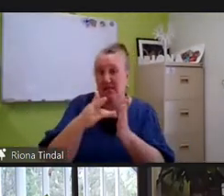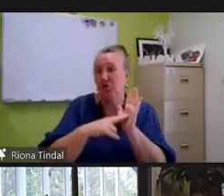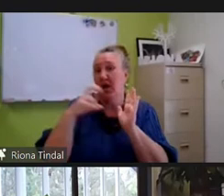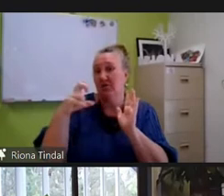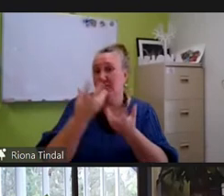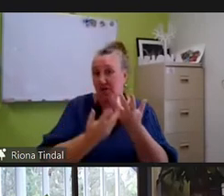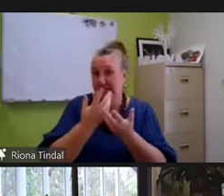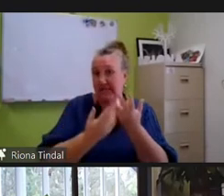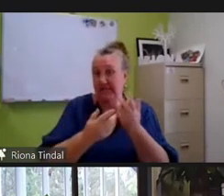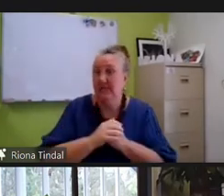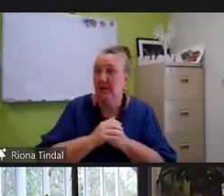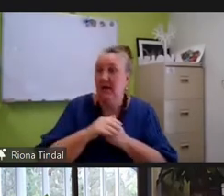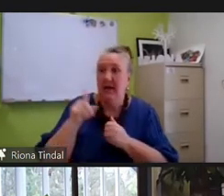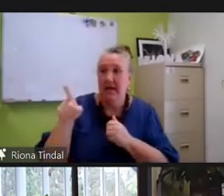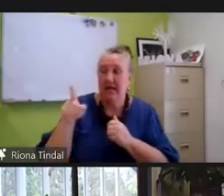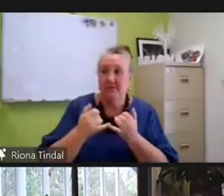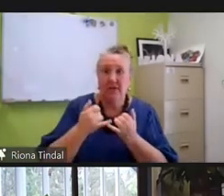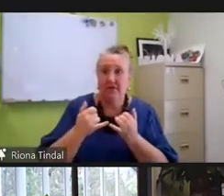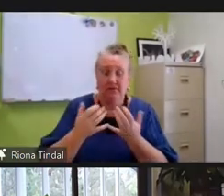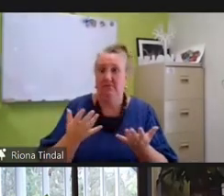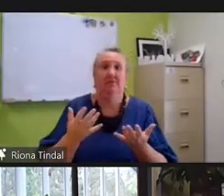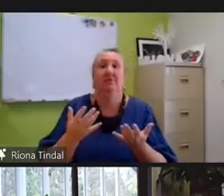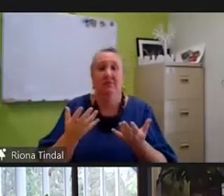He was the head of the Frog Research Centre at Newcastle University,